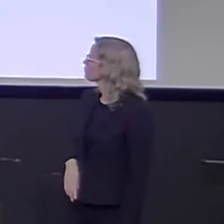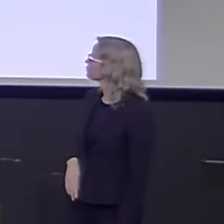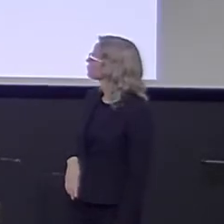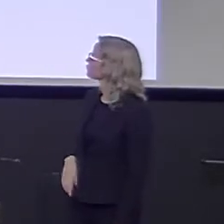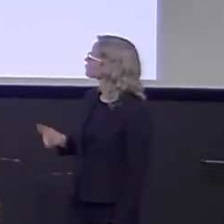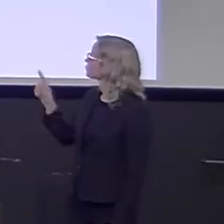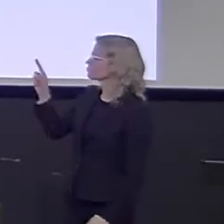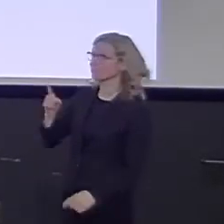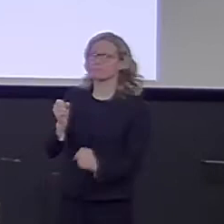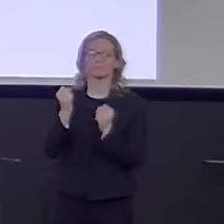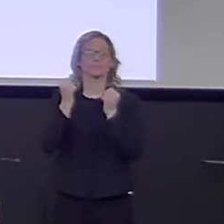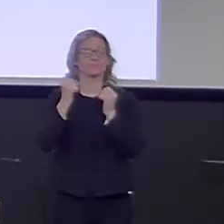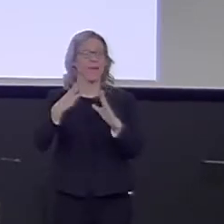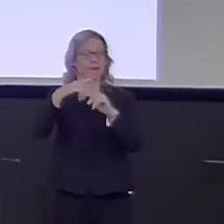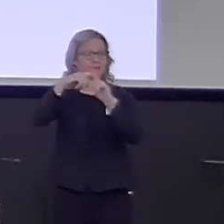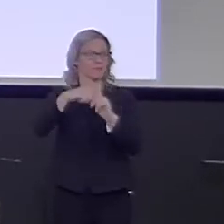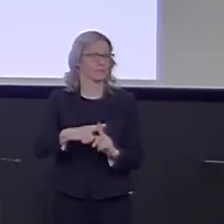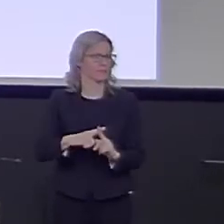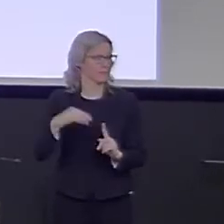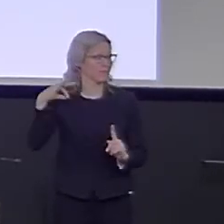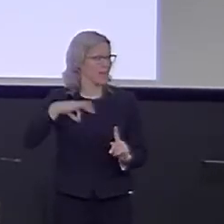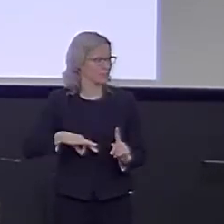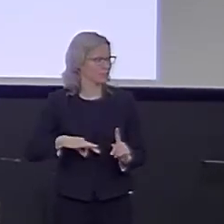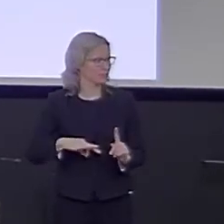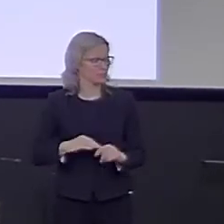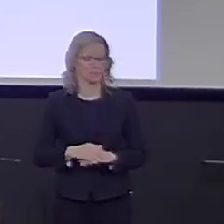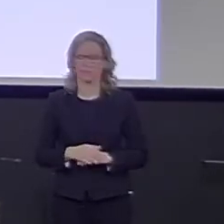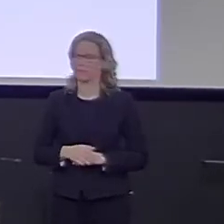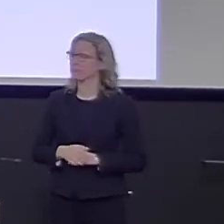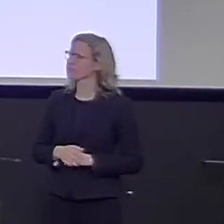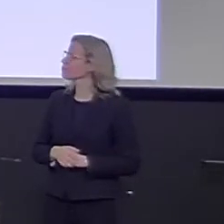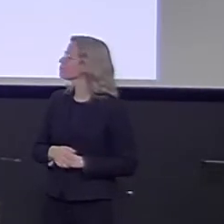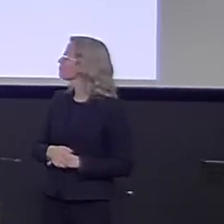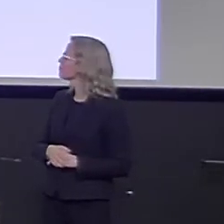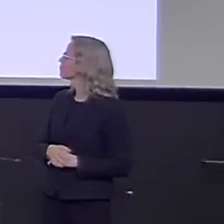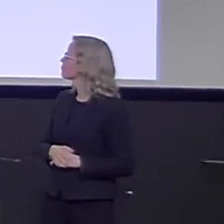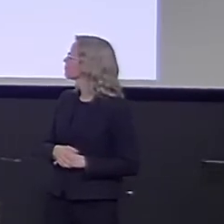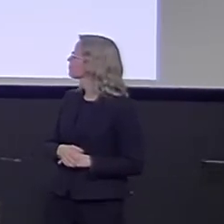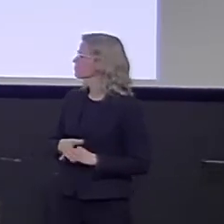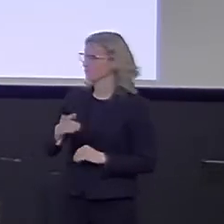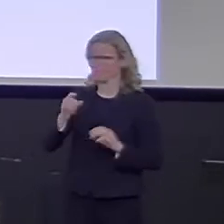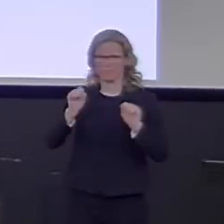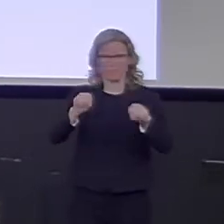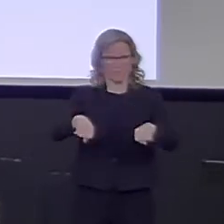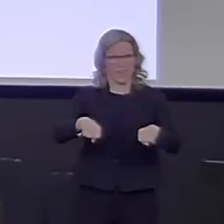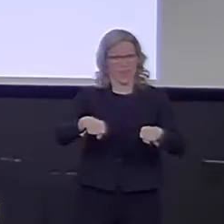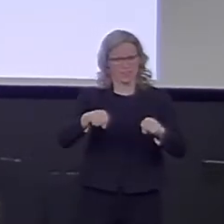First of all, as I've been saying, it enables hypothesis testing of two brains simultaneously